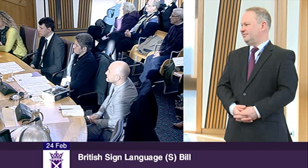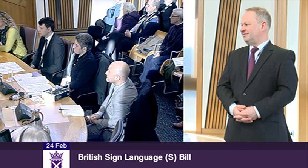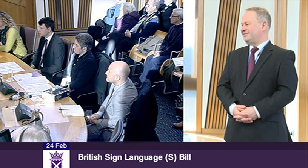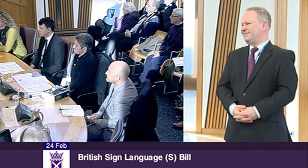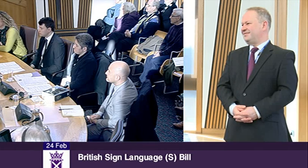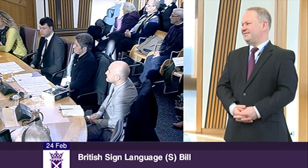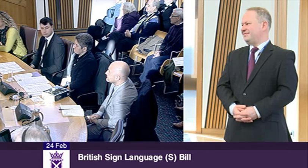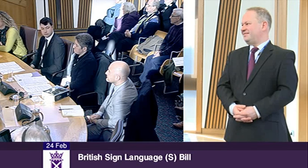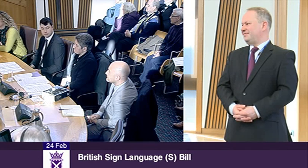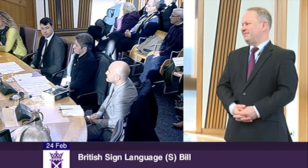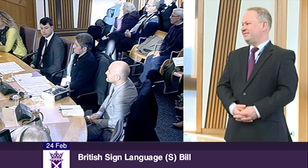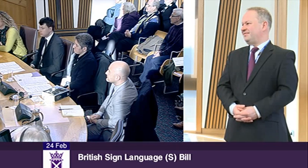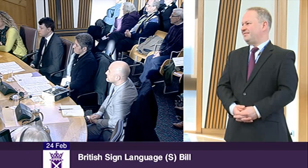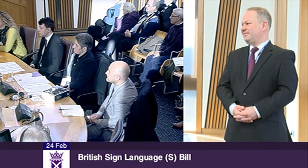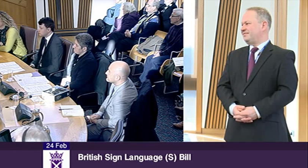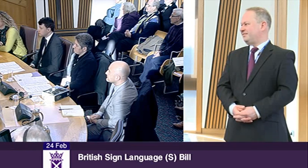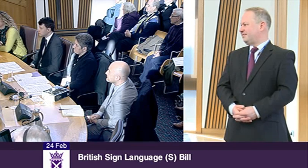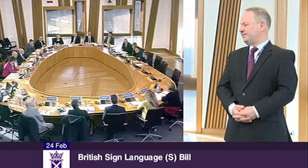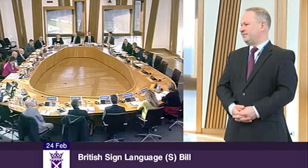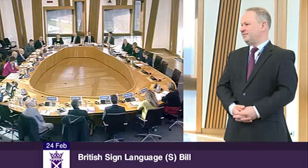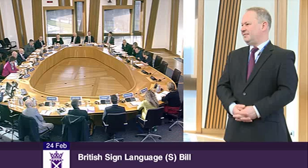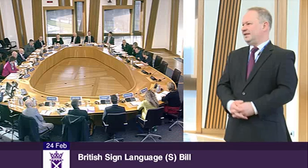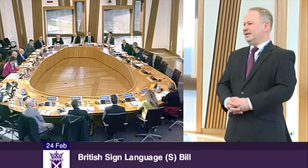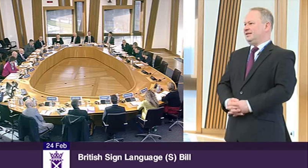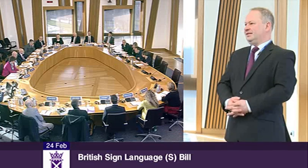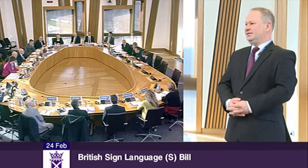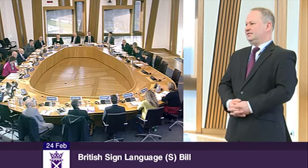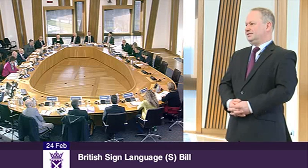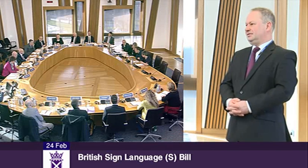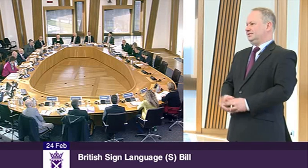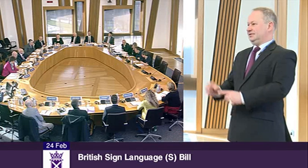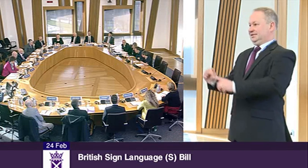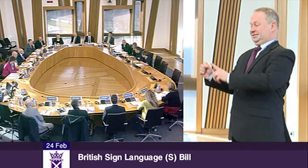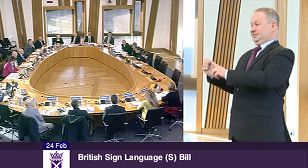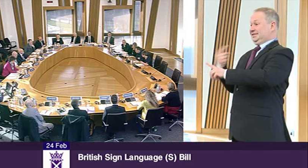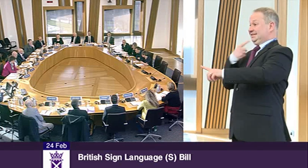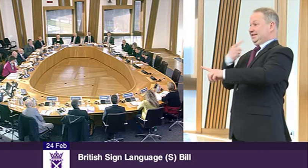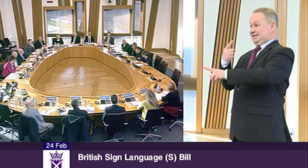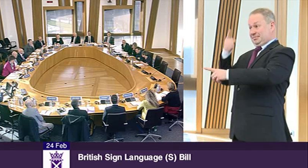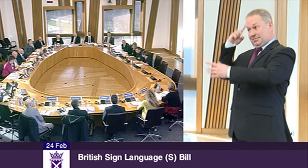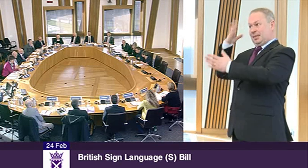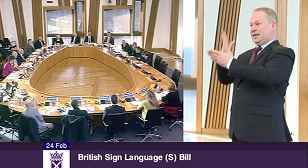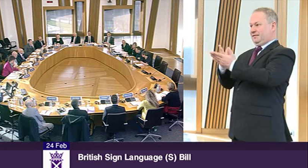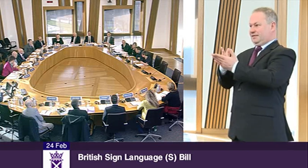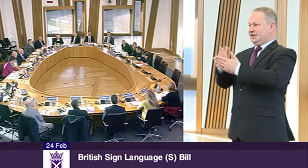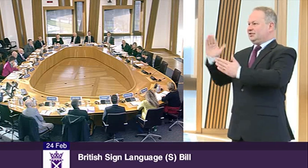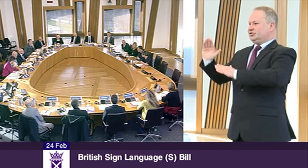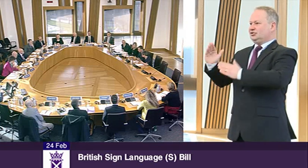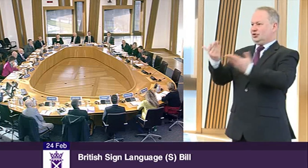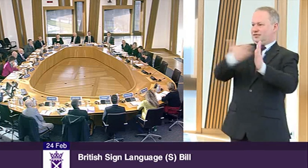Rachel Mapson: I am sorry; that was an interpreter’s mistake. Andy Carmichael: Frankie’s last point was that he believes that, in the suite of services